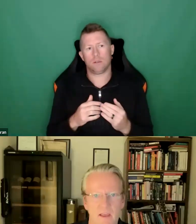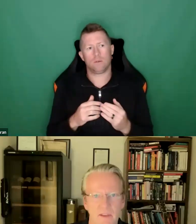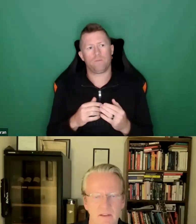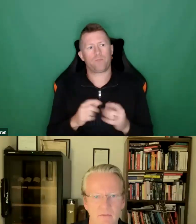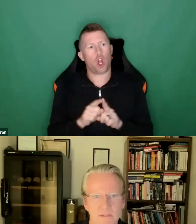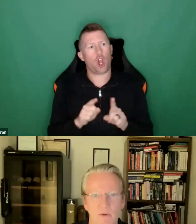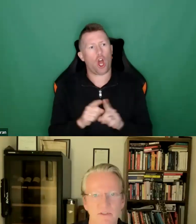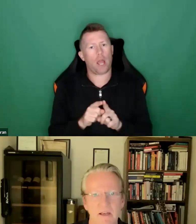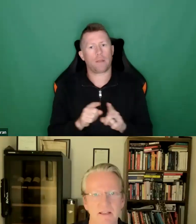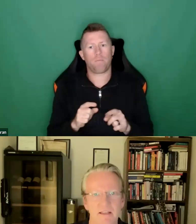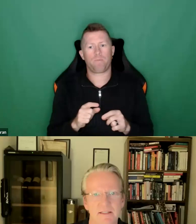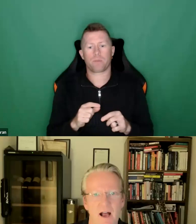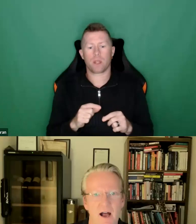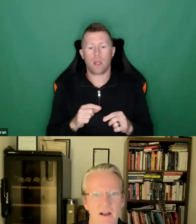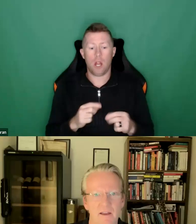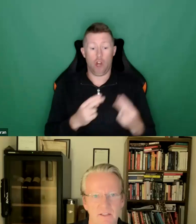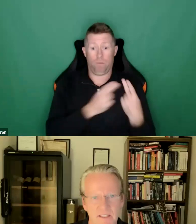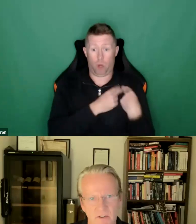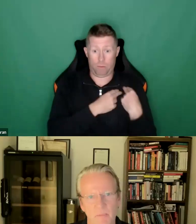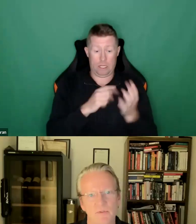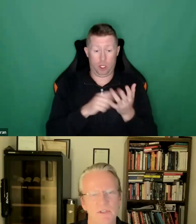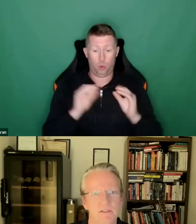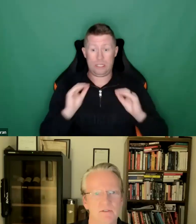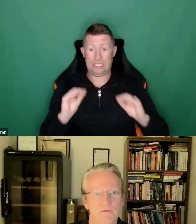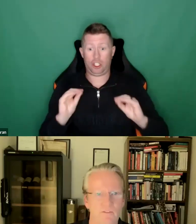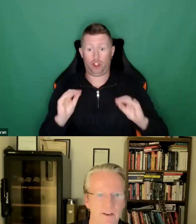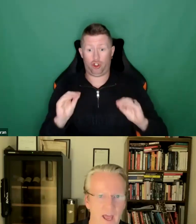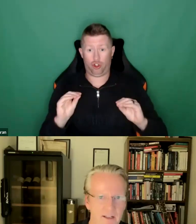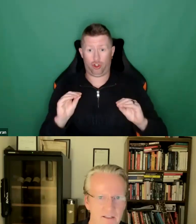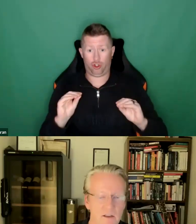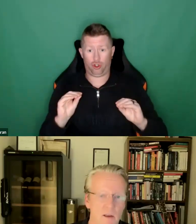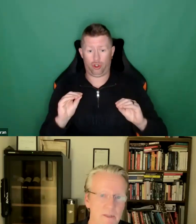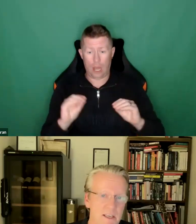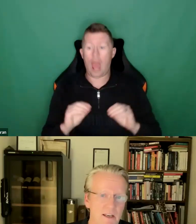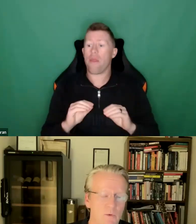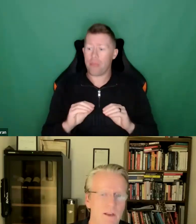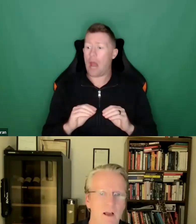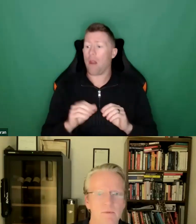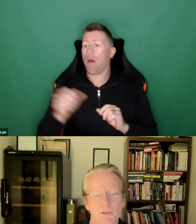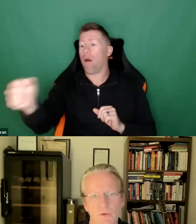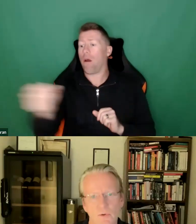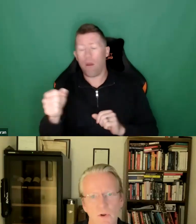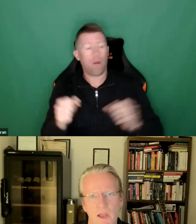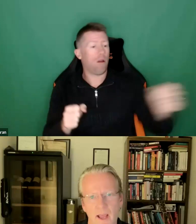Rather than what the schools are often doing now is that they